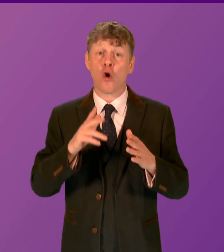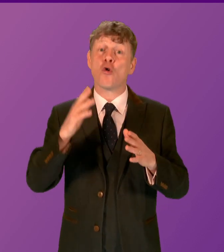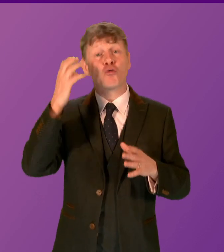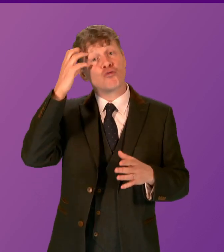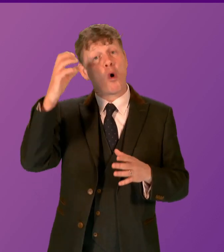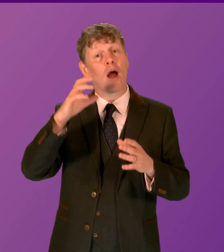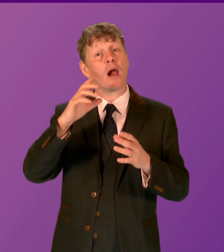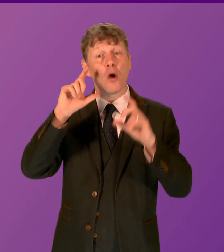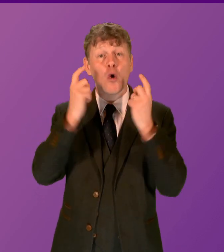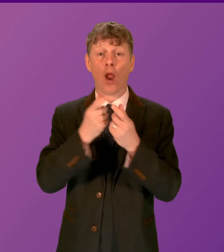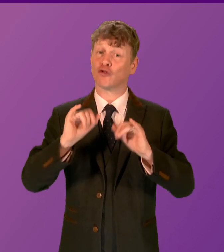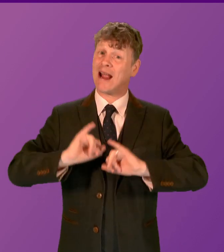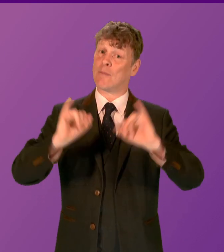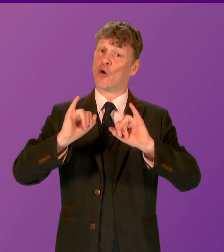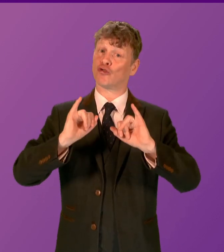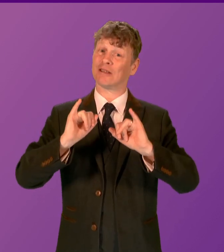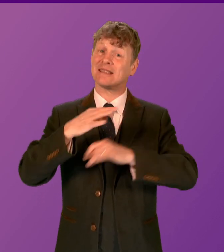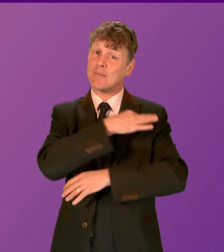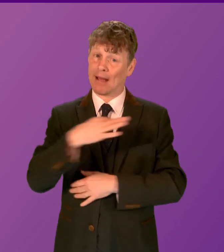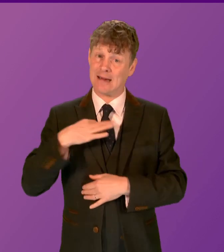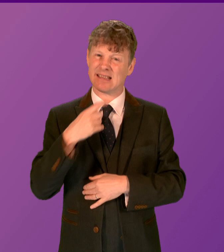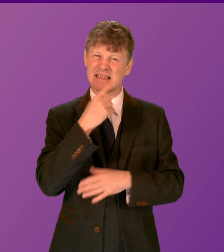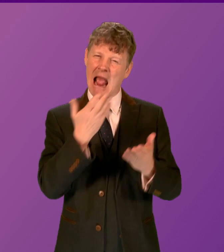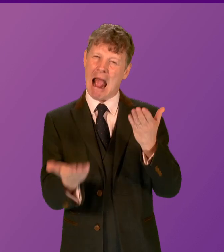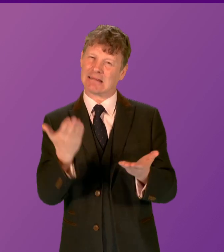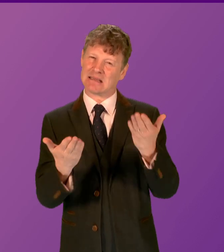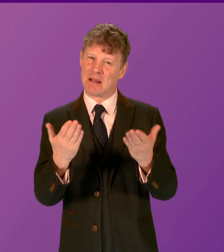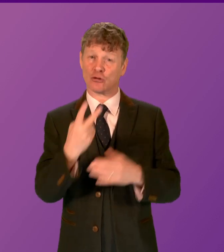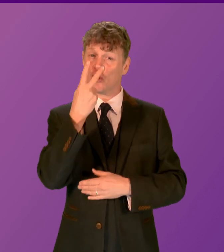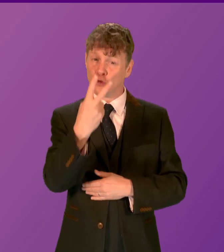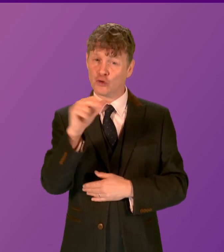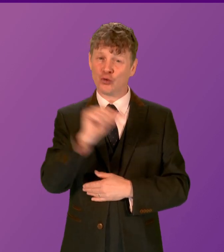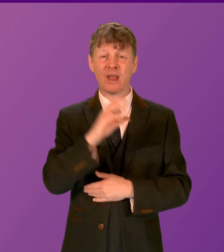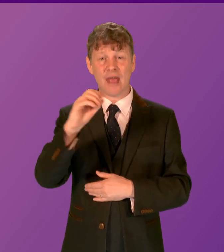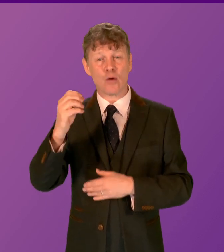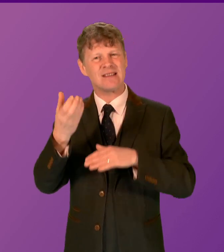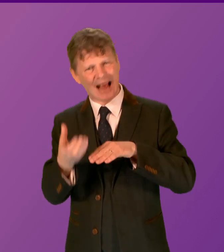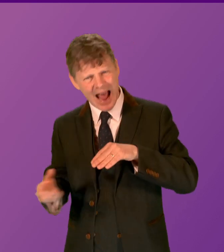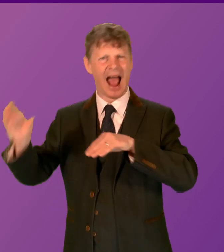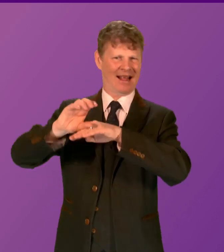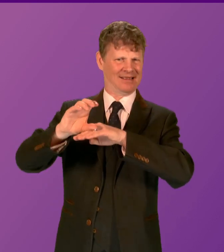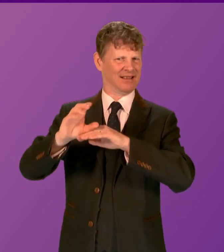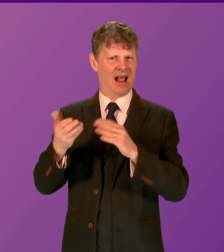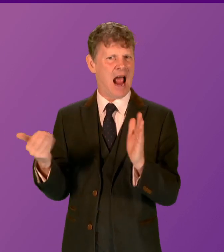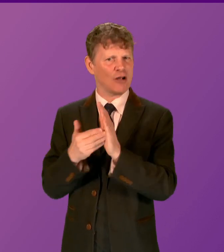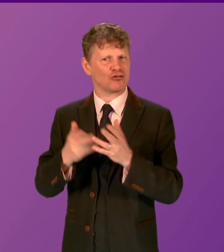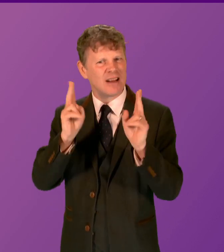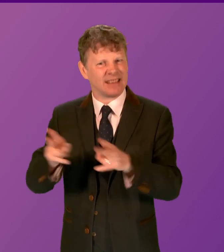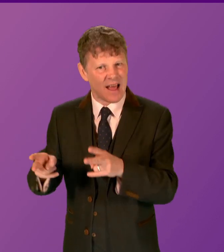Medicine estimates that up to 2,000 excess deaths were caused last year by patients waiting